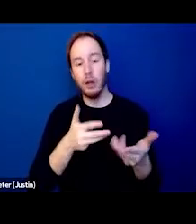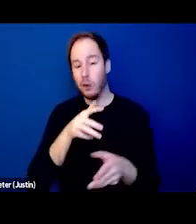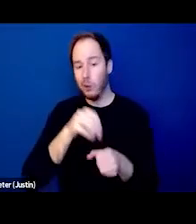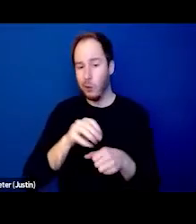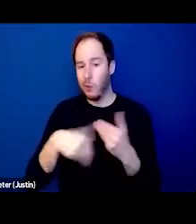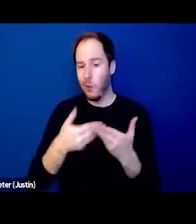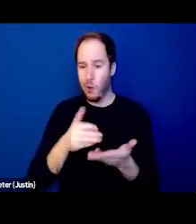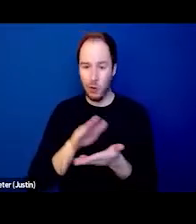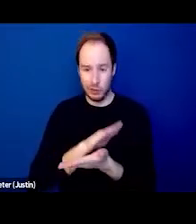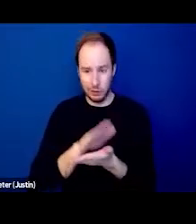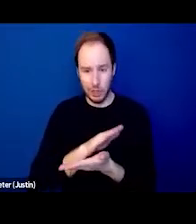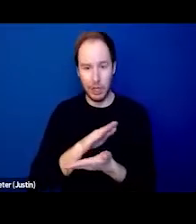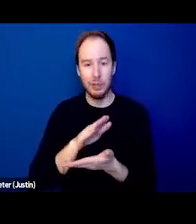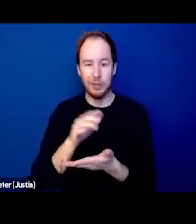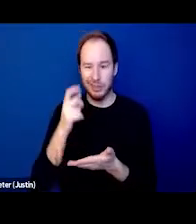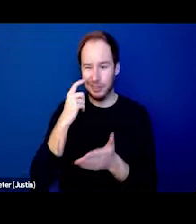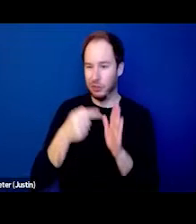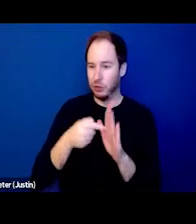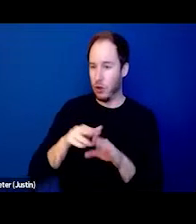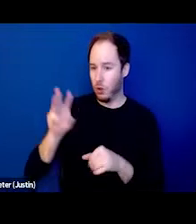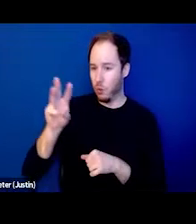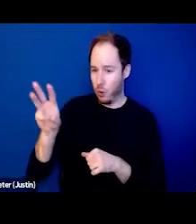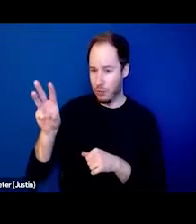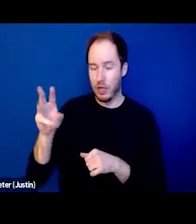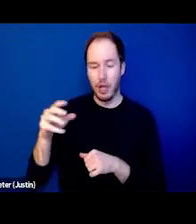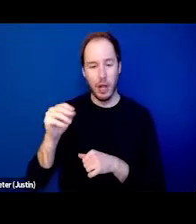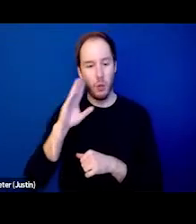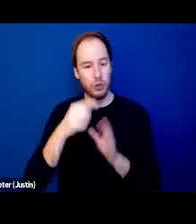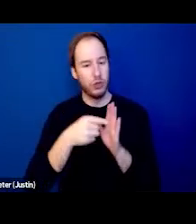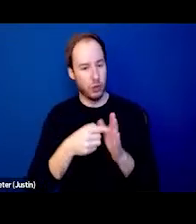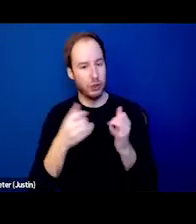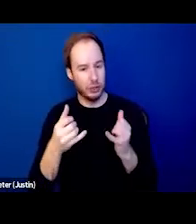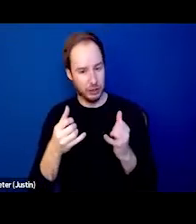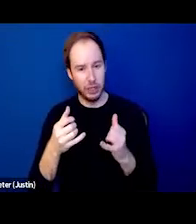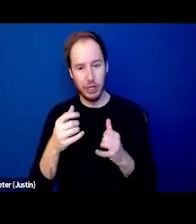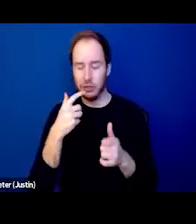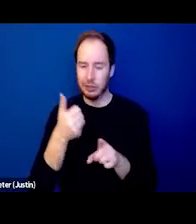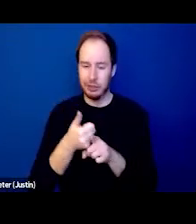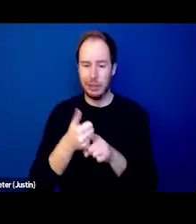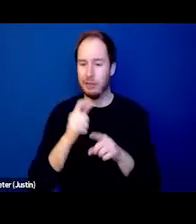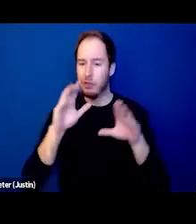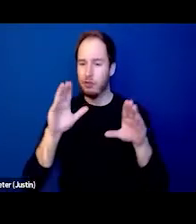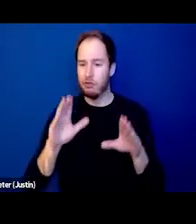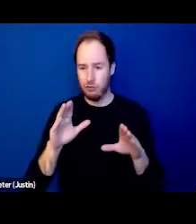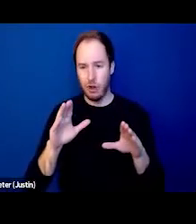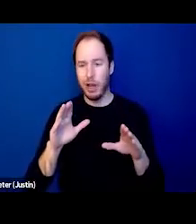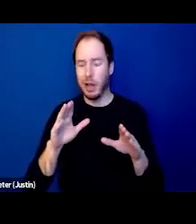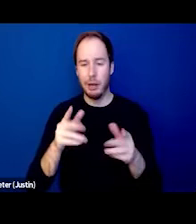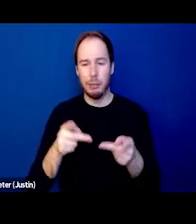that are on that SOAR works website and many that we showed. And it's just a really great landing point for individuals